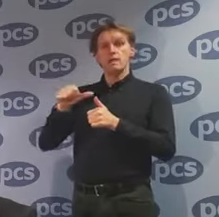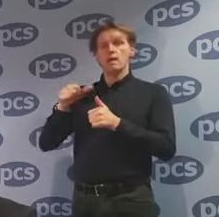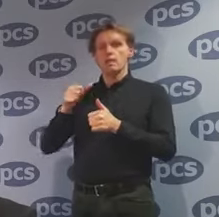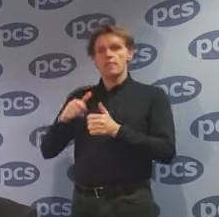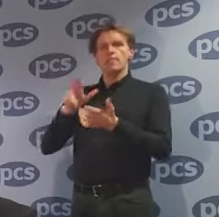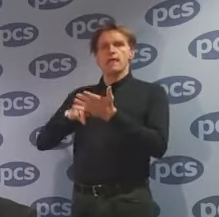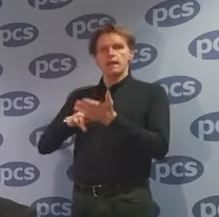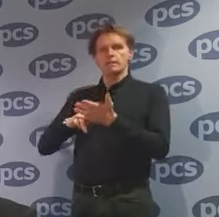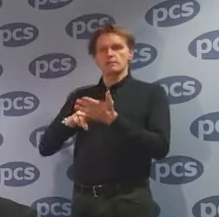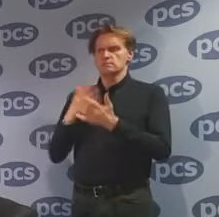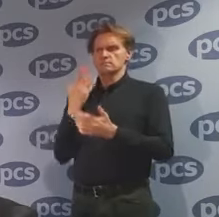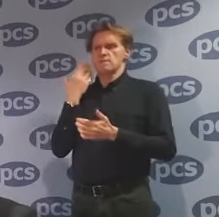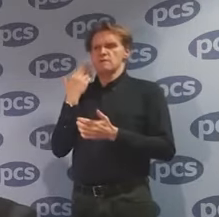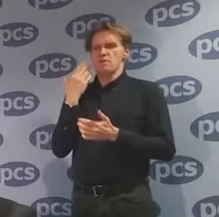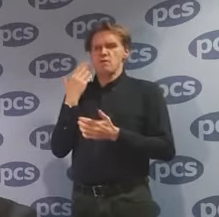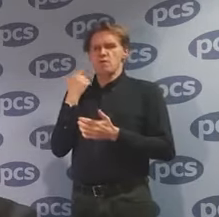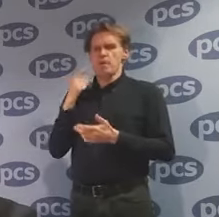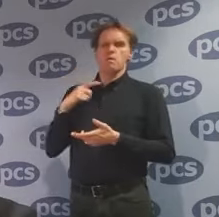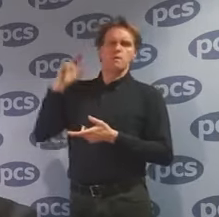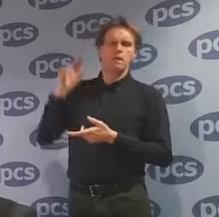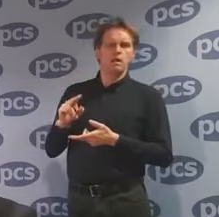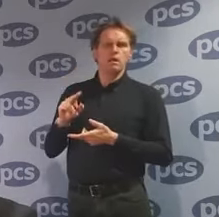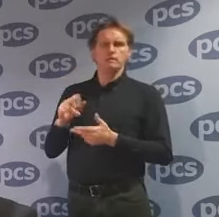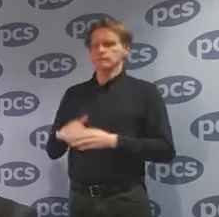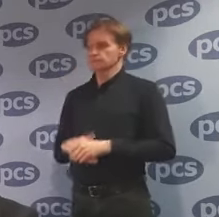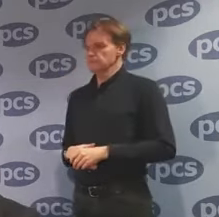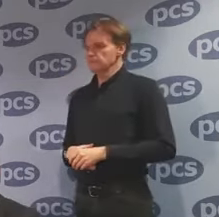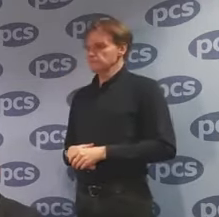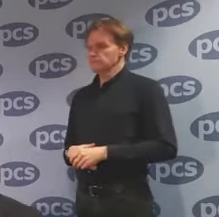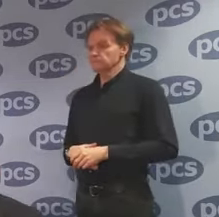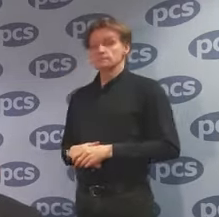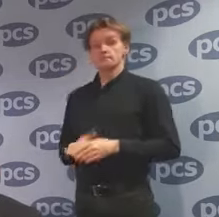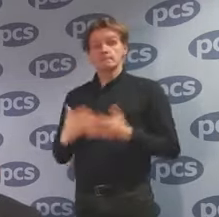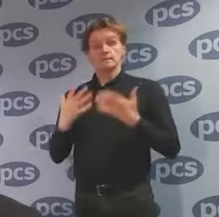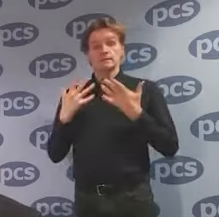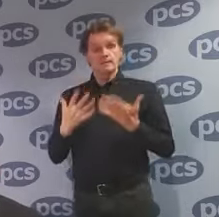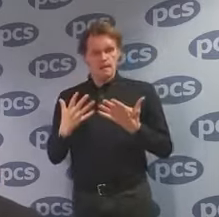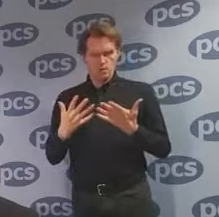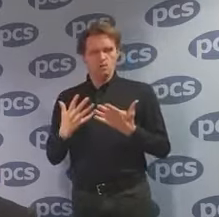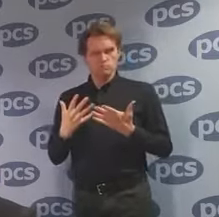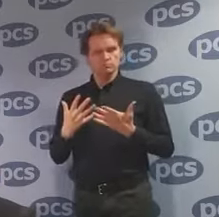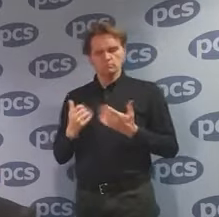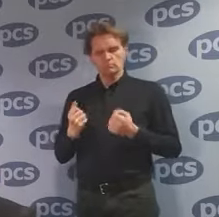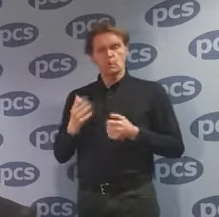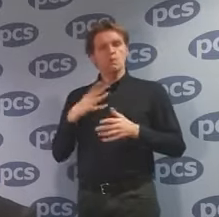Absolutely. Turning to pay it's now a couple of weeks since we closed our recent